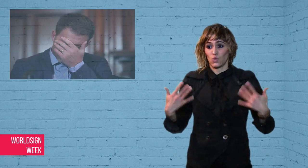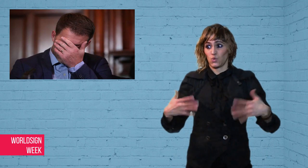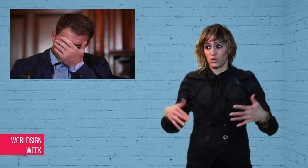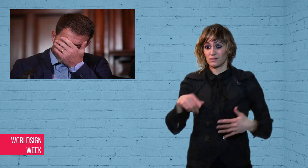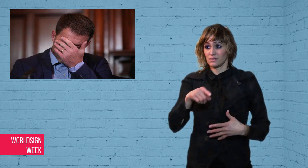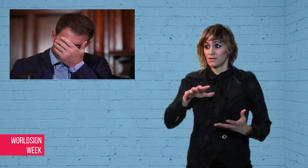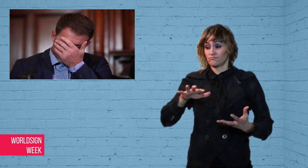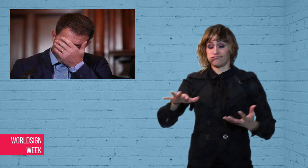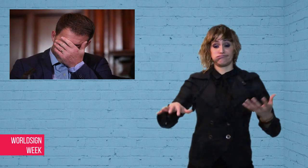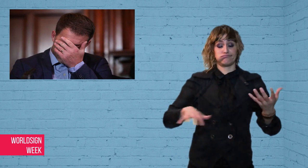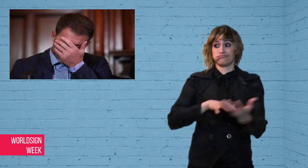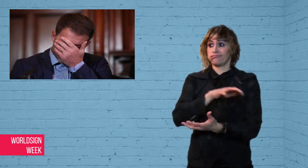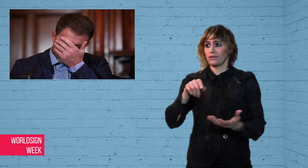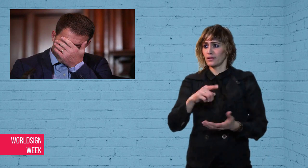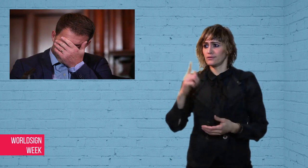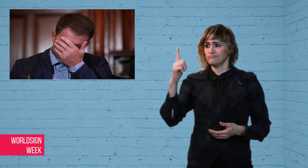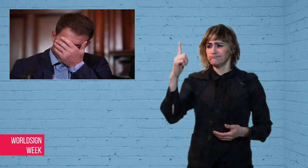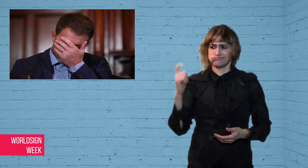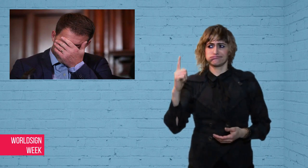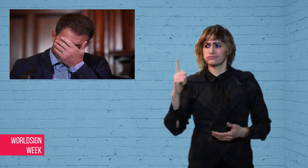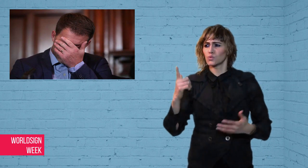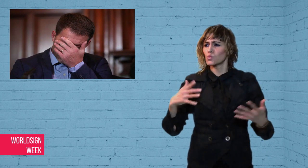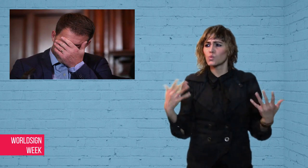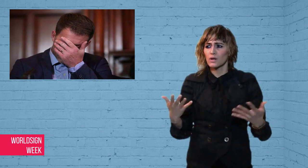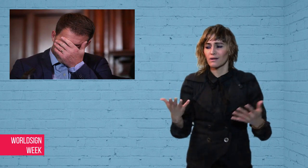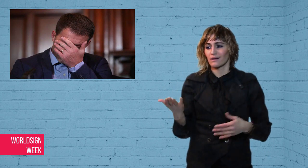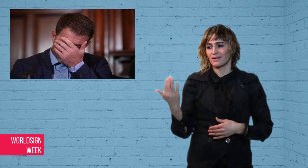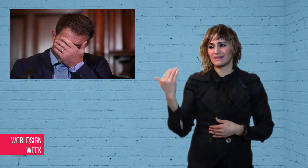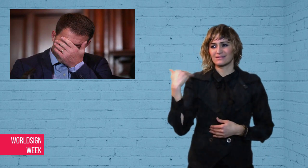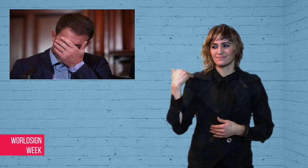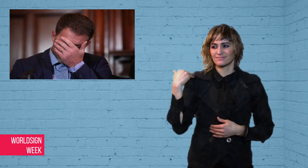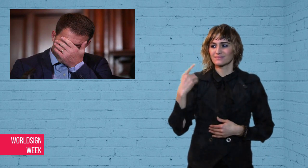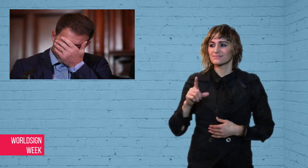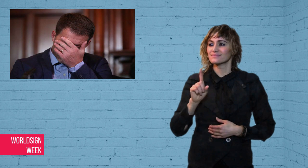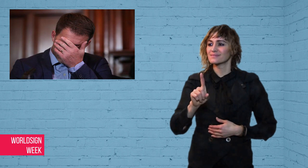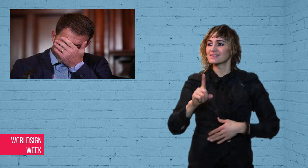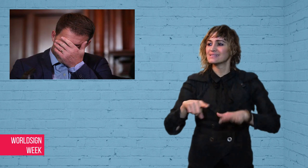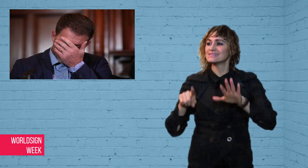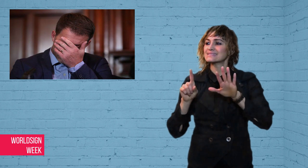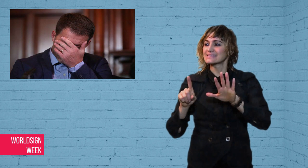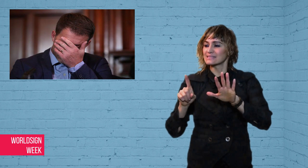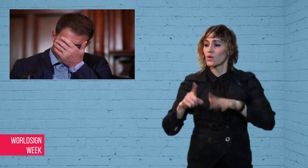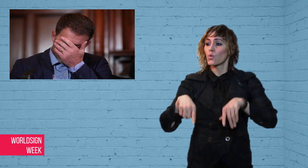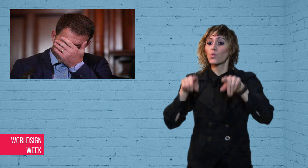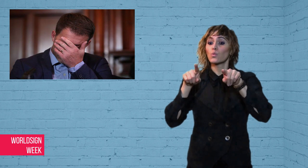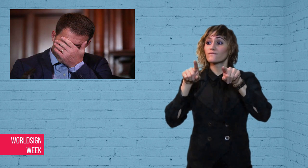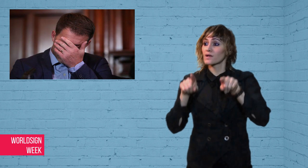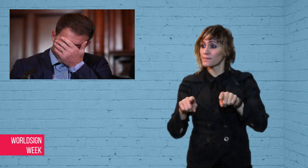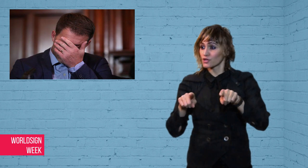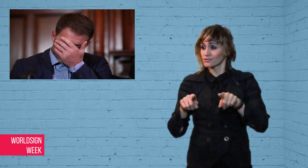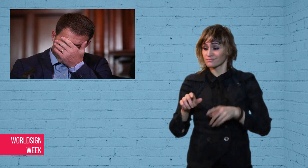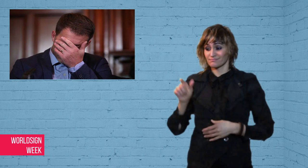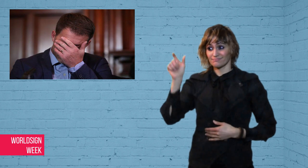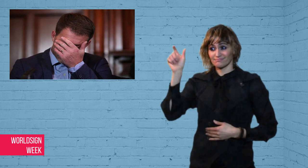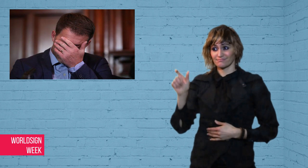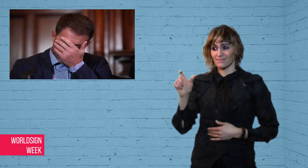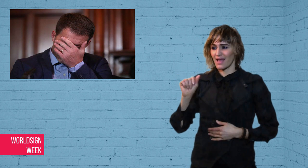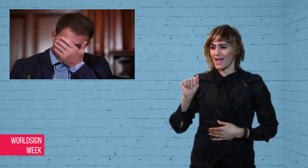Dawn: It all began on November 16 when